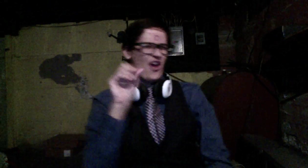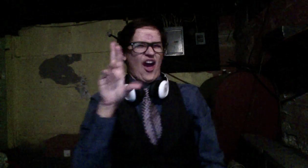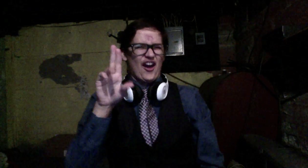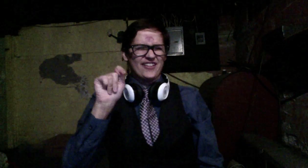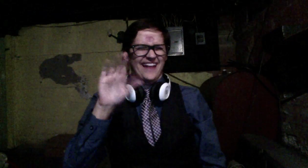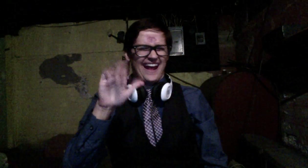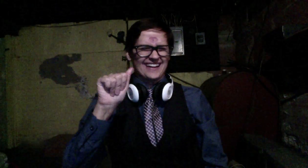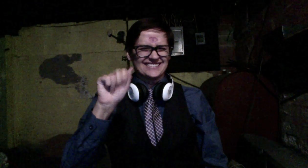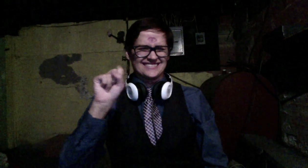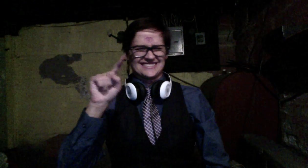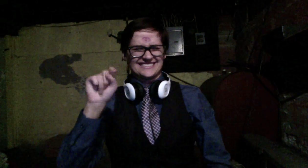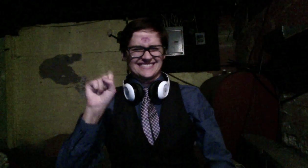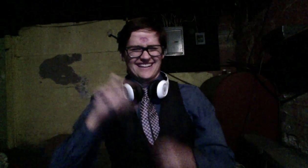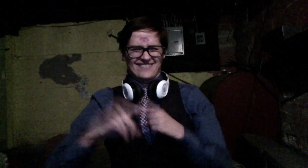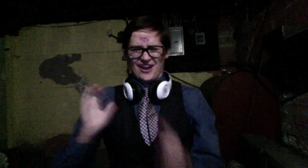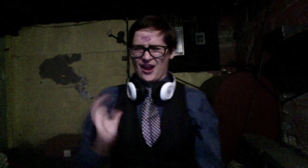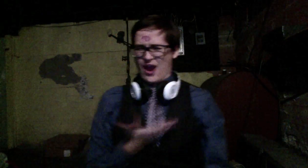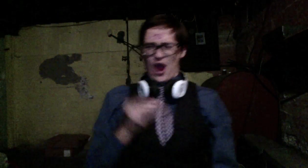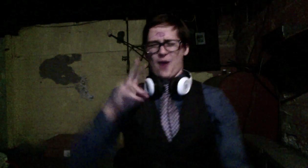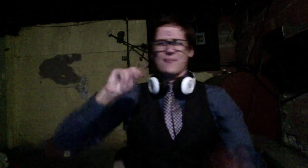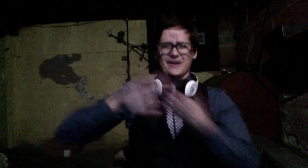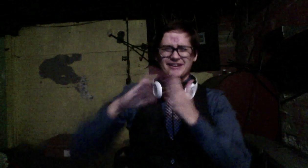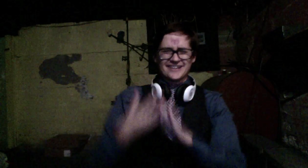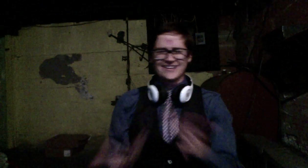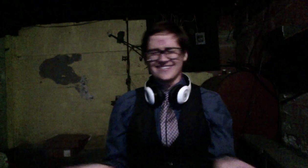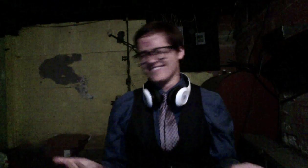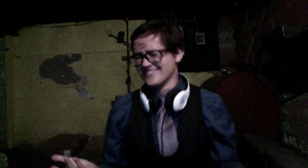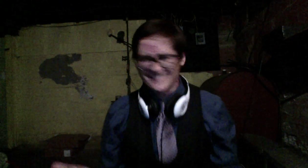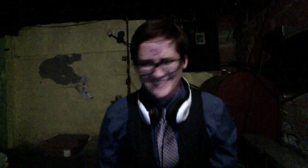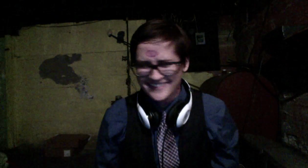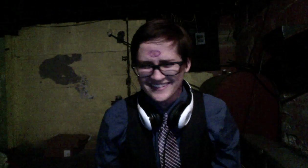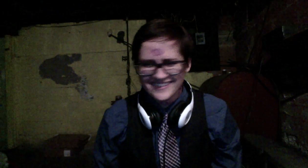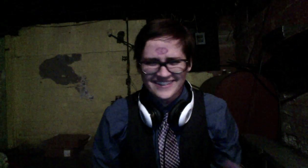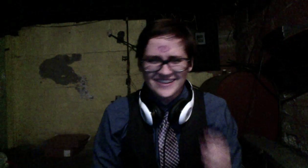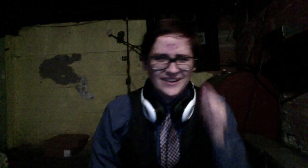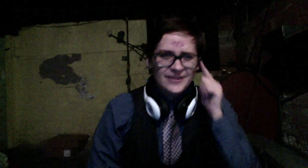O-U-T-C-A-S-T-S FROM OUR O-W-N COMMUNITY